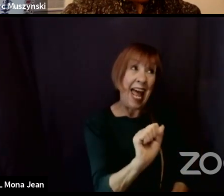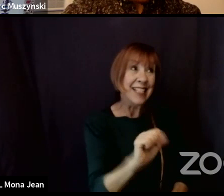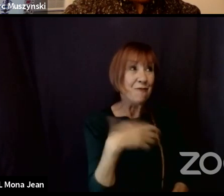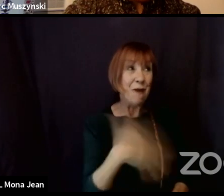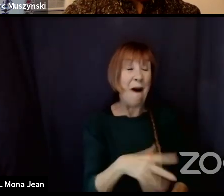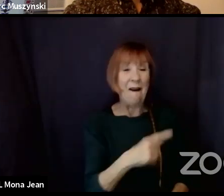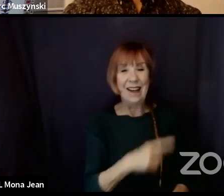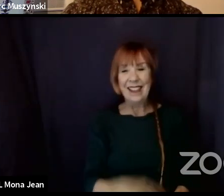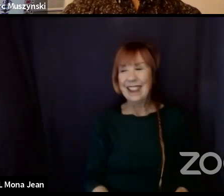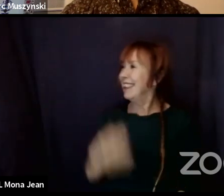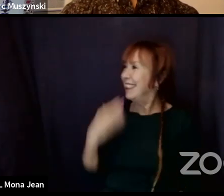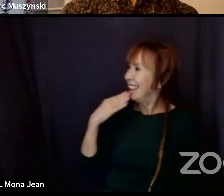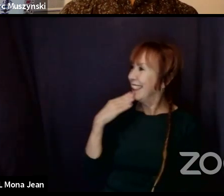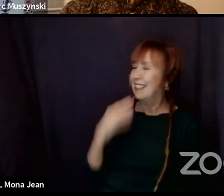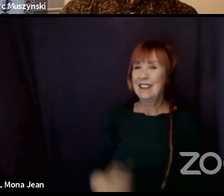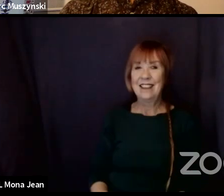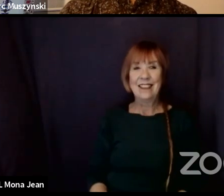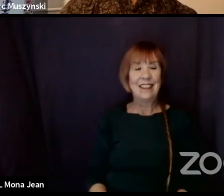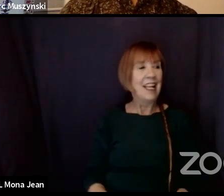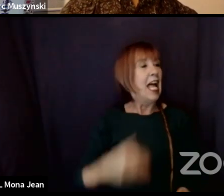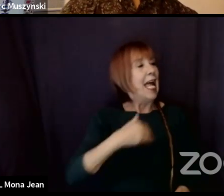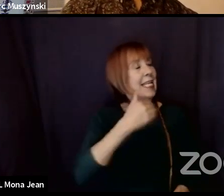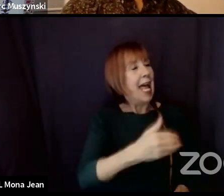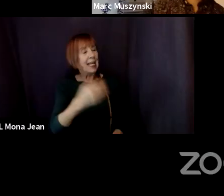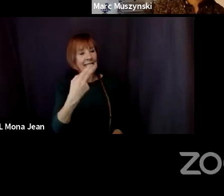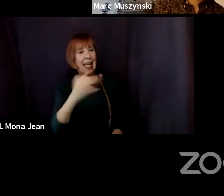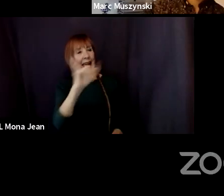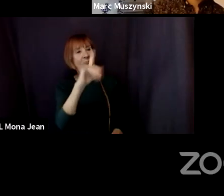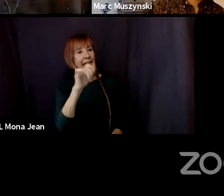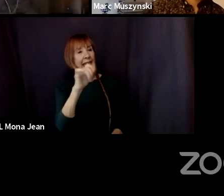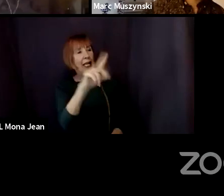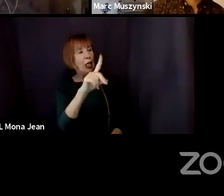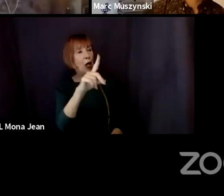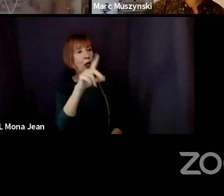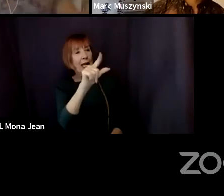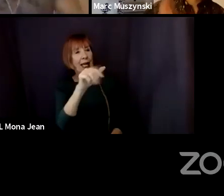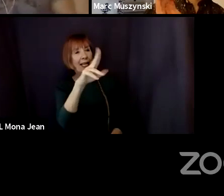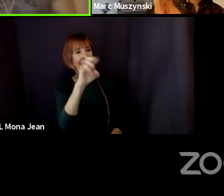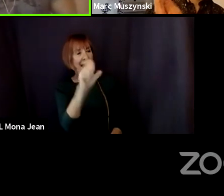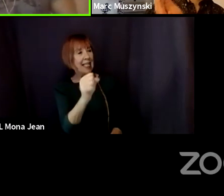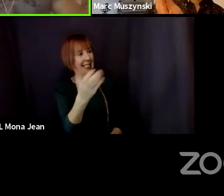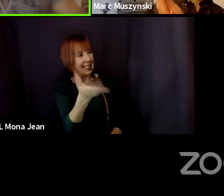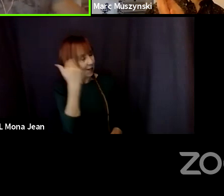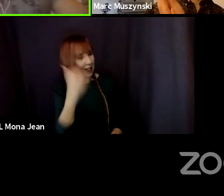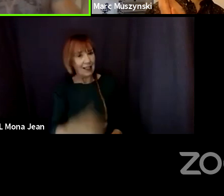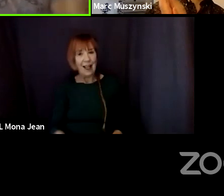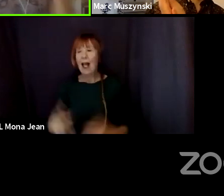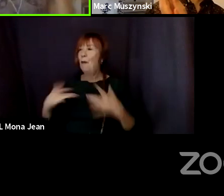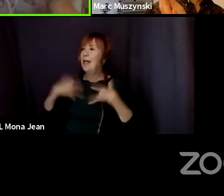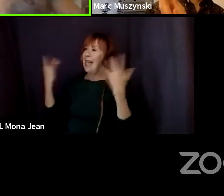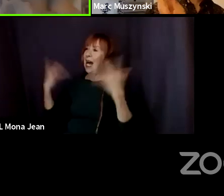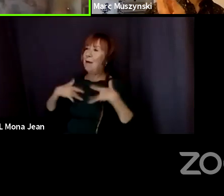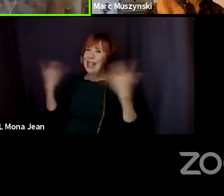Next up, Hilliard Guess, come on in the room. What's up, what's up, what's up.